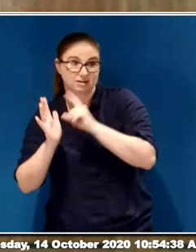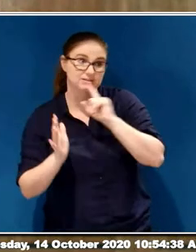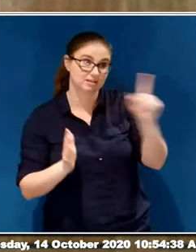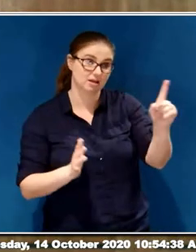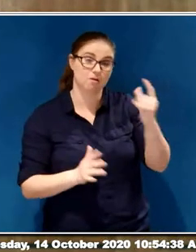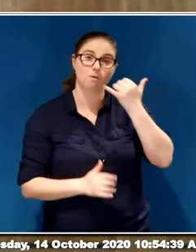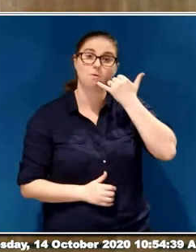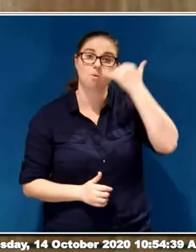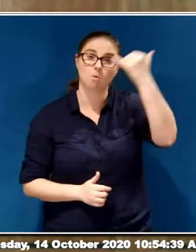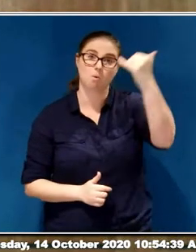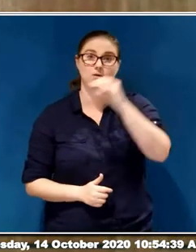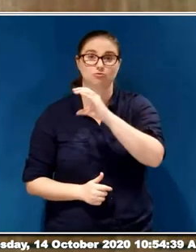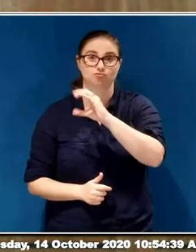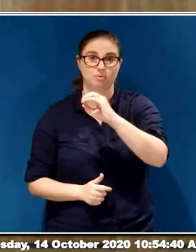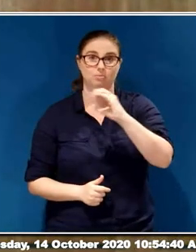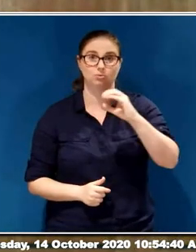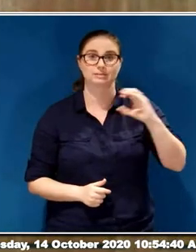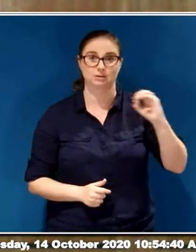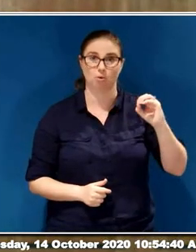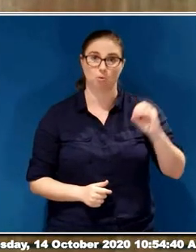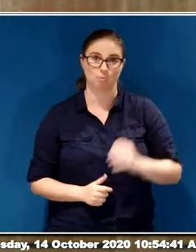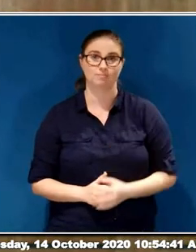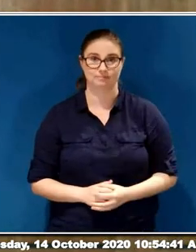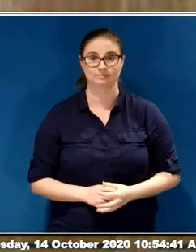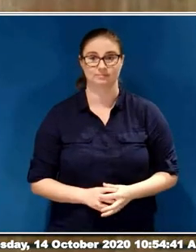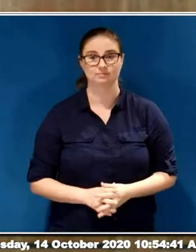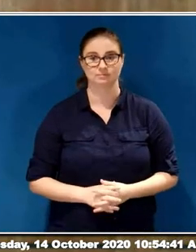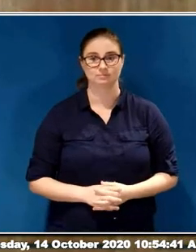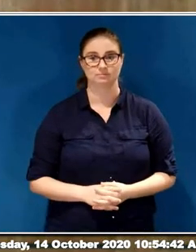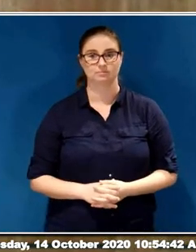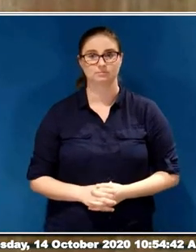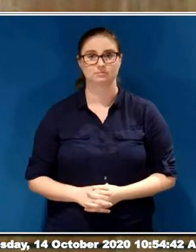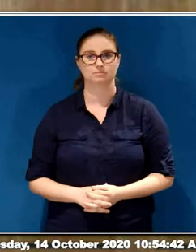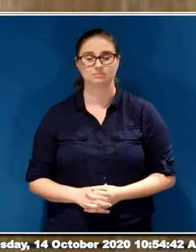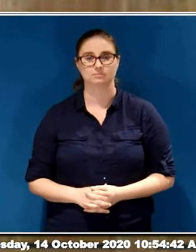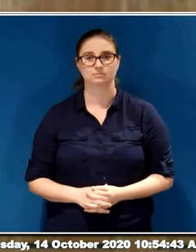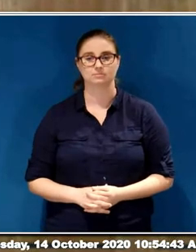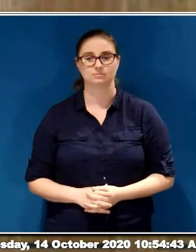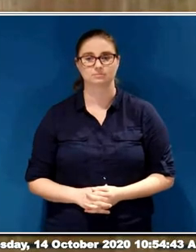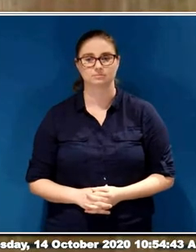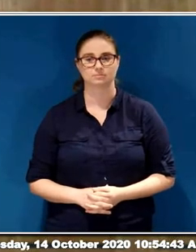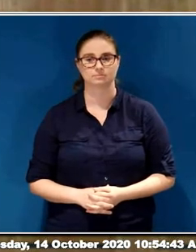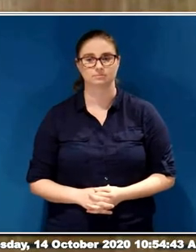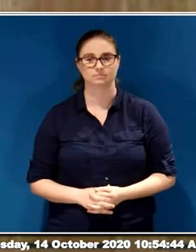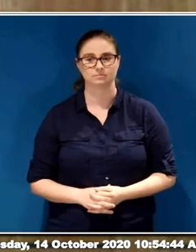Thank you for that. If I can move to a slightly different topic.